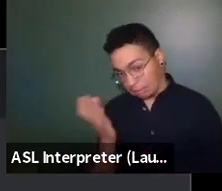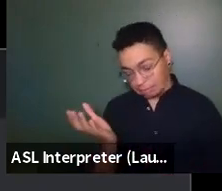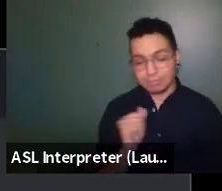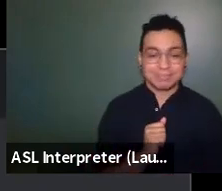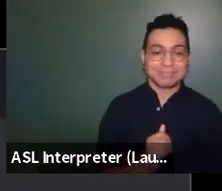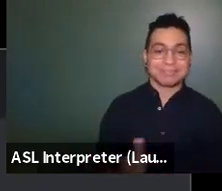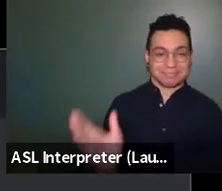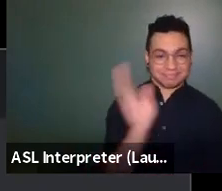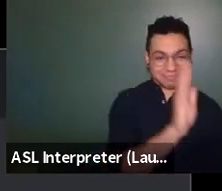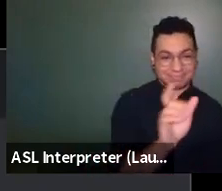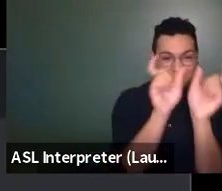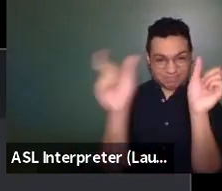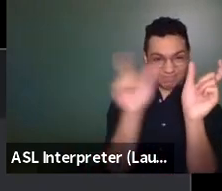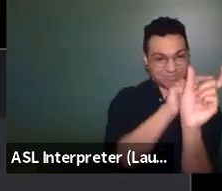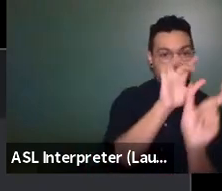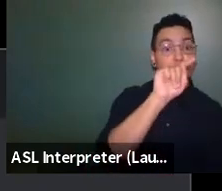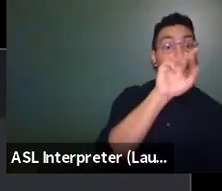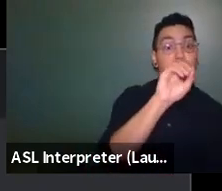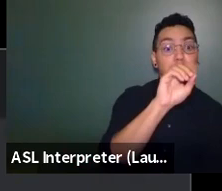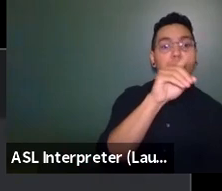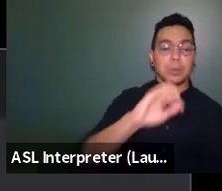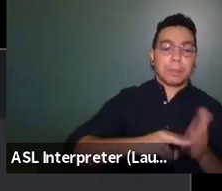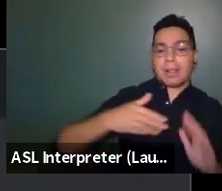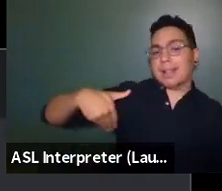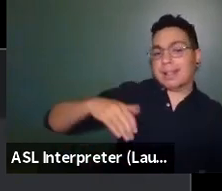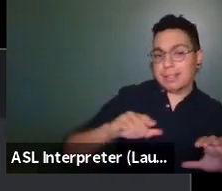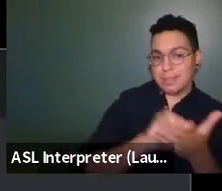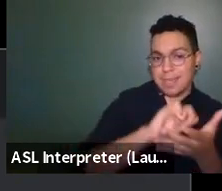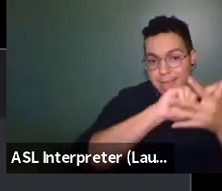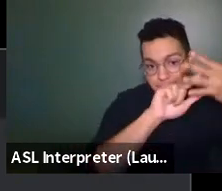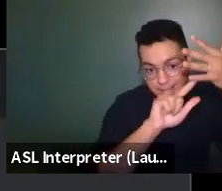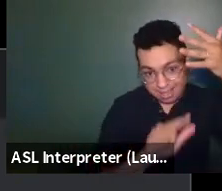ESD 112 - Katherine Livick: To do, or things that I haven't done yet. Now, similarly with teaching